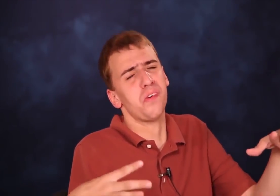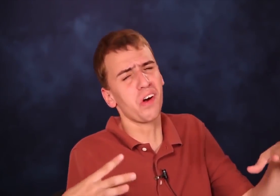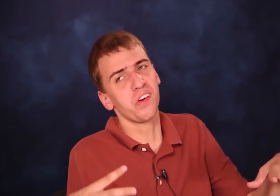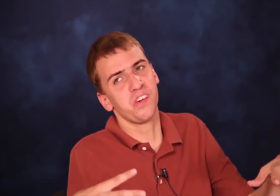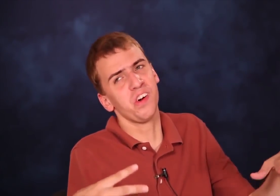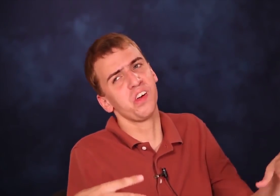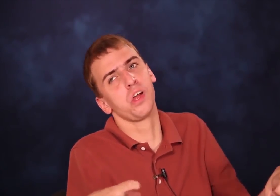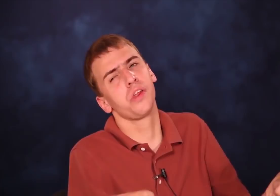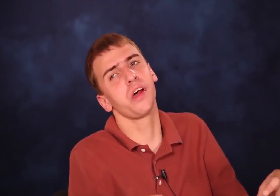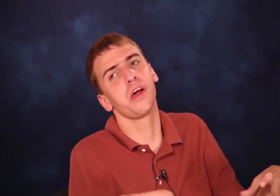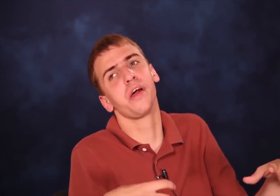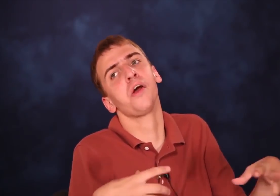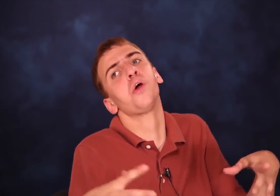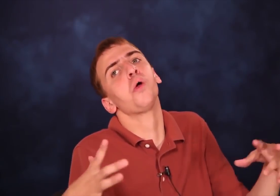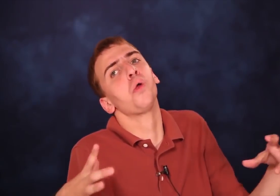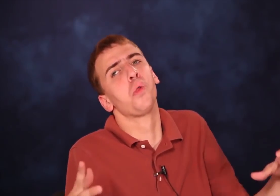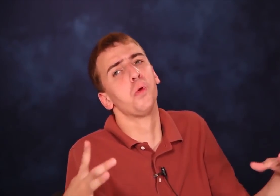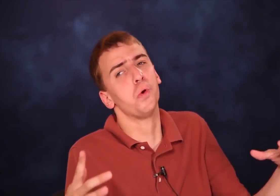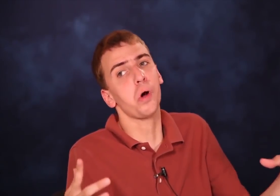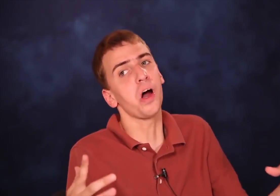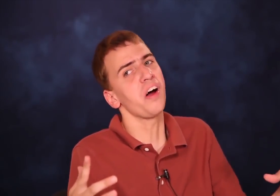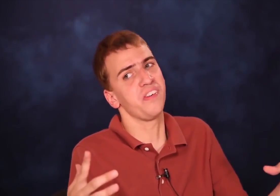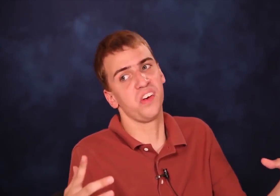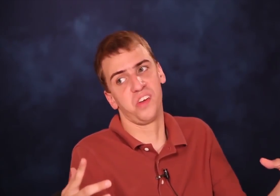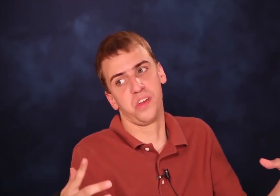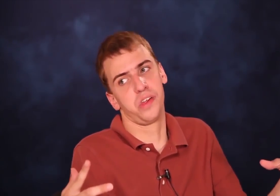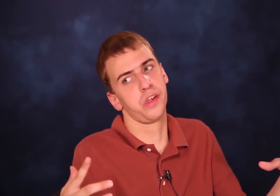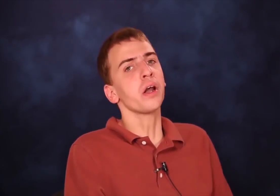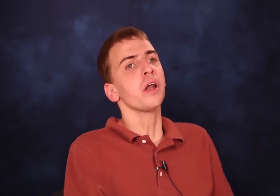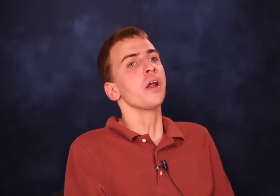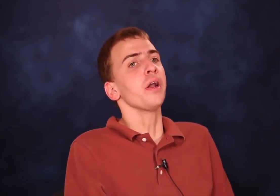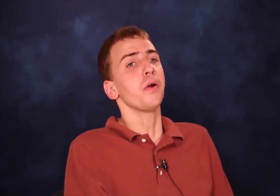what I was trying to say through actions.